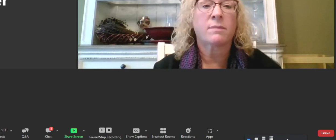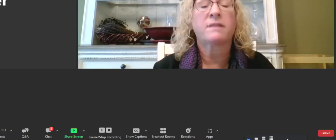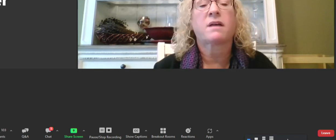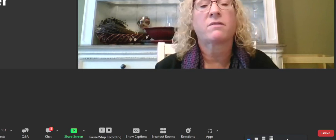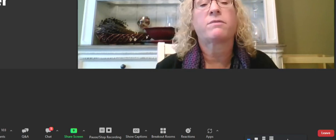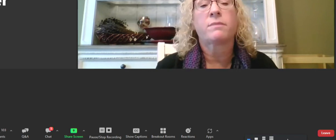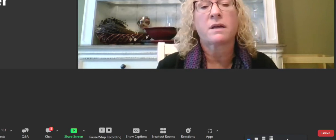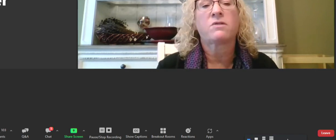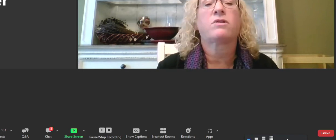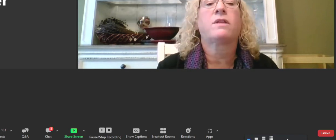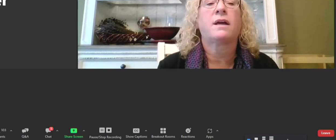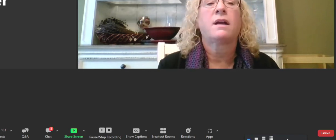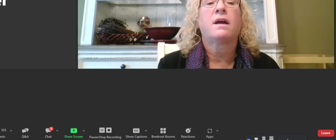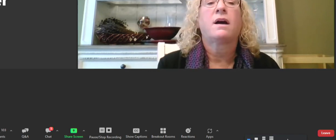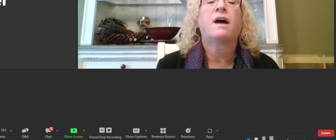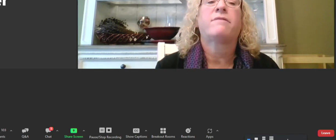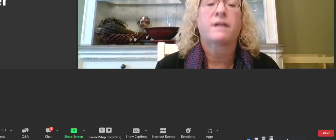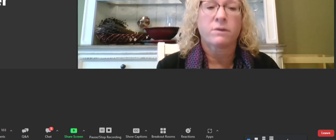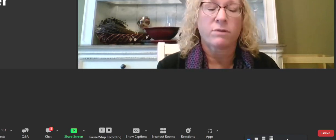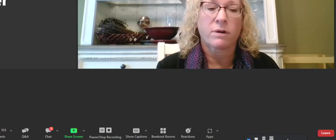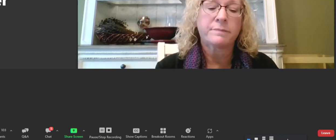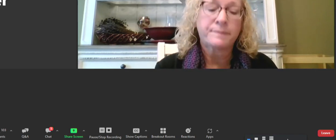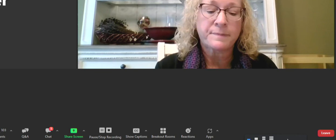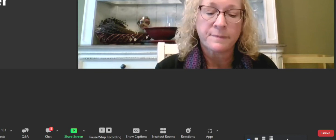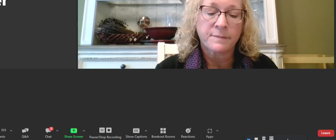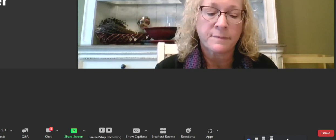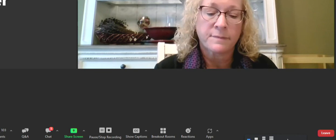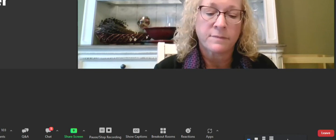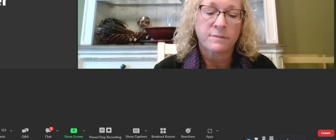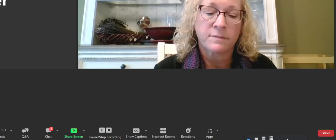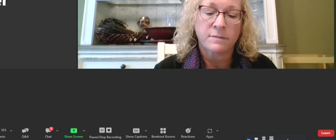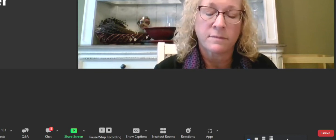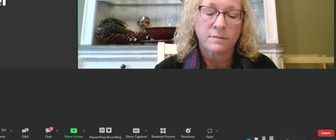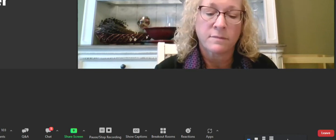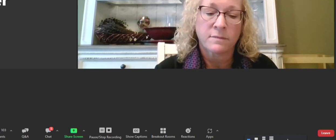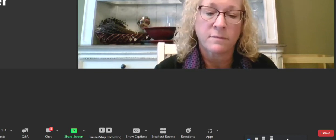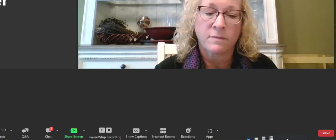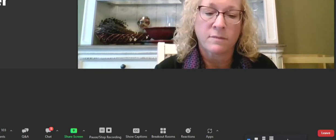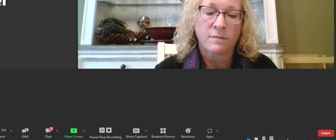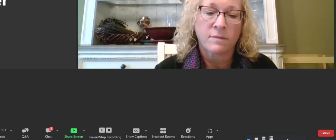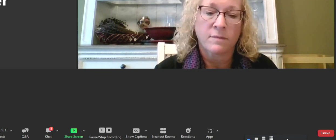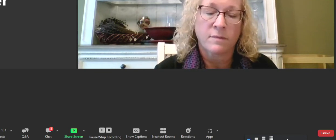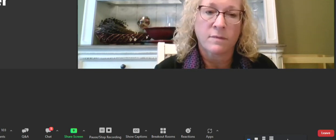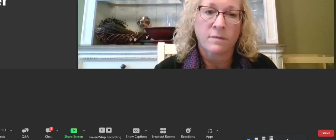of myself, making sure that I follow through.